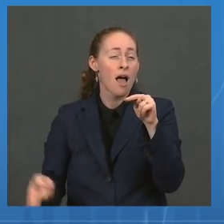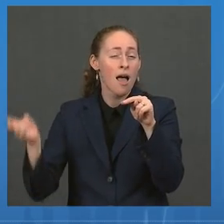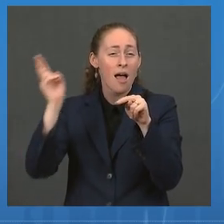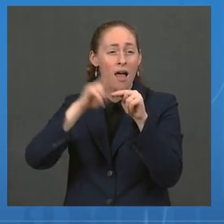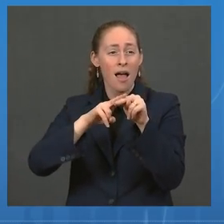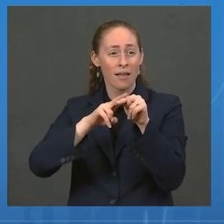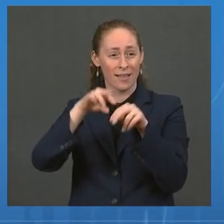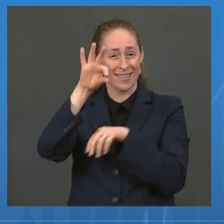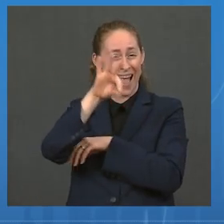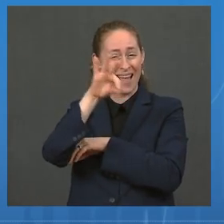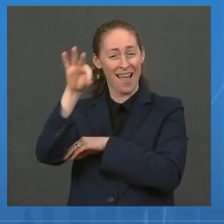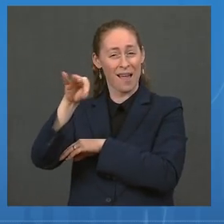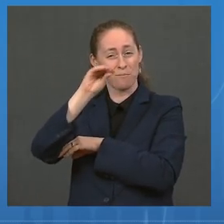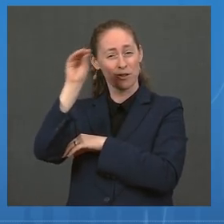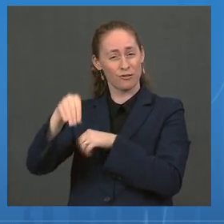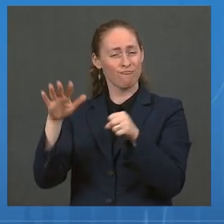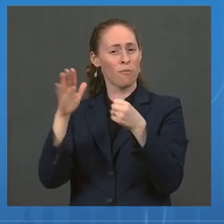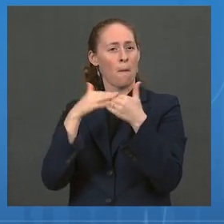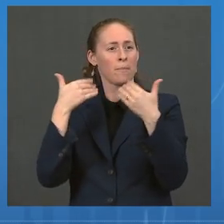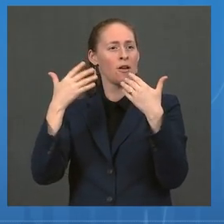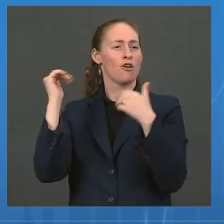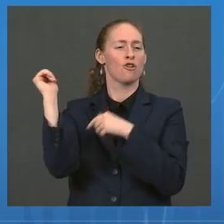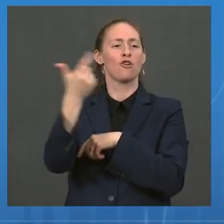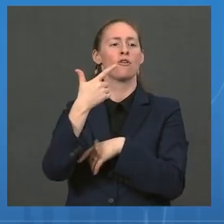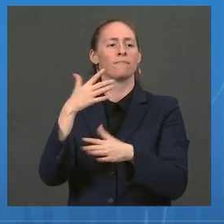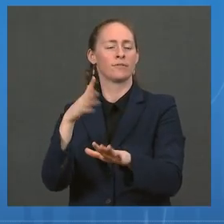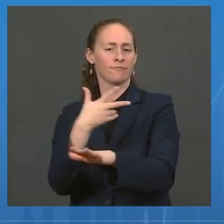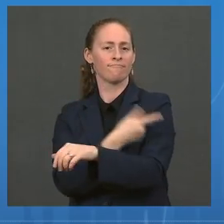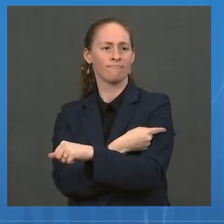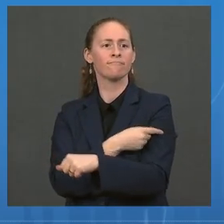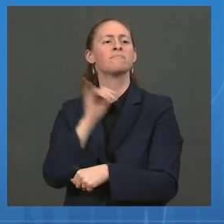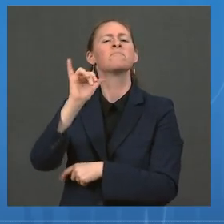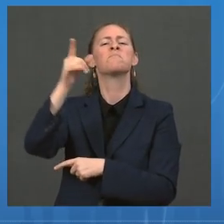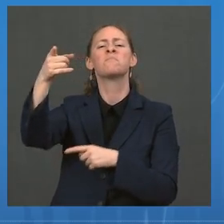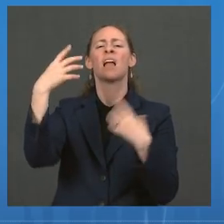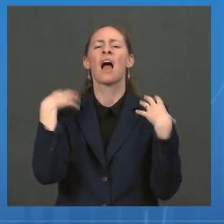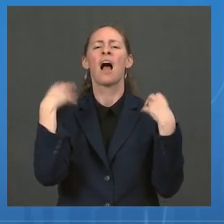98 percent of workers are in compliance with their organization's vaccine requirements,